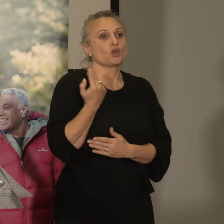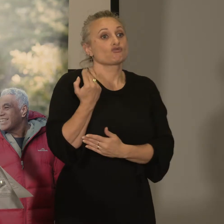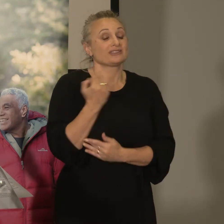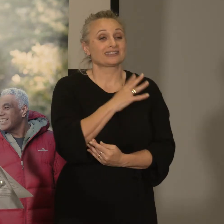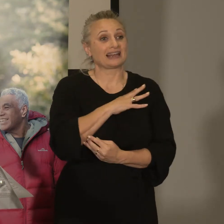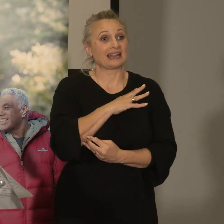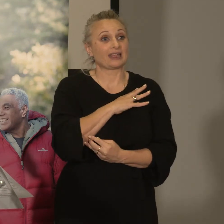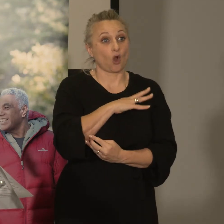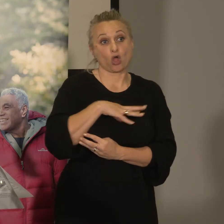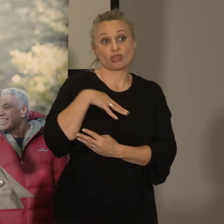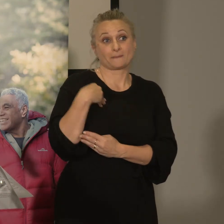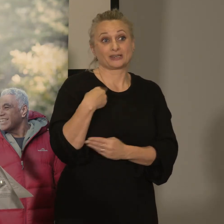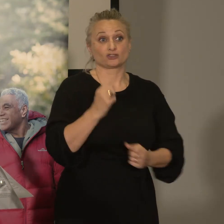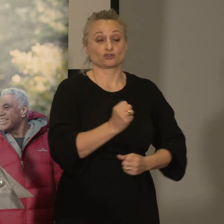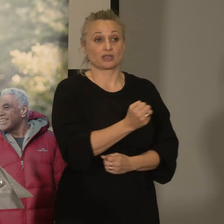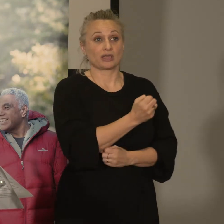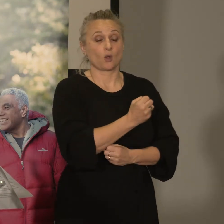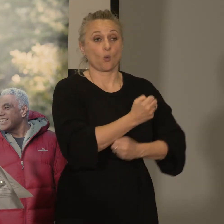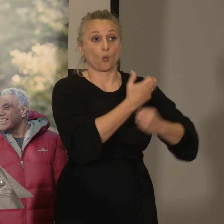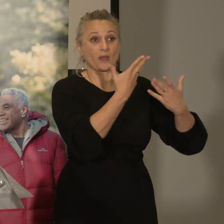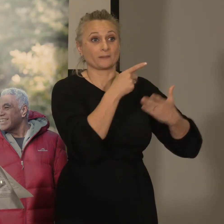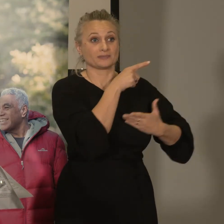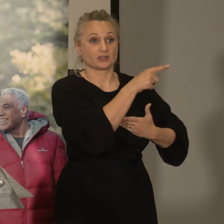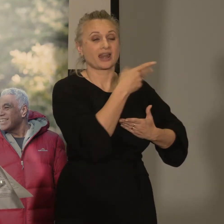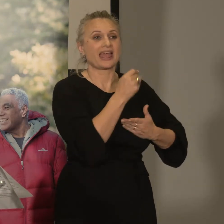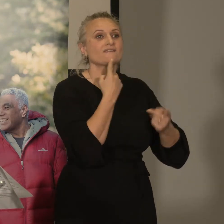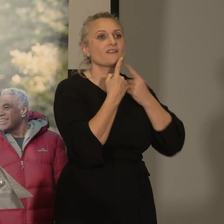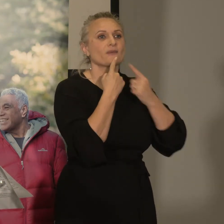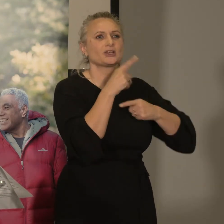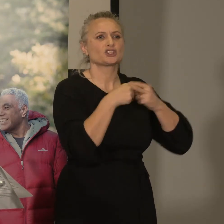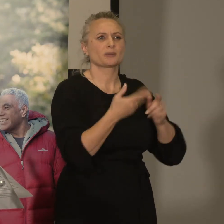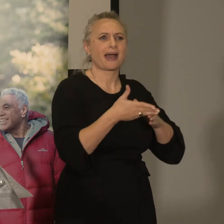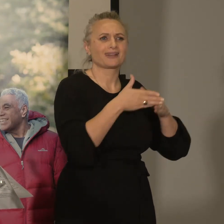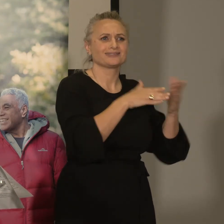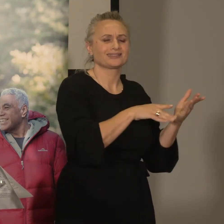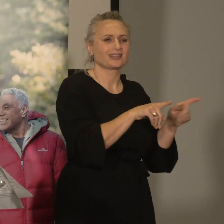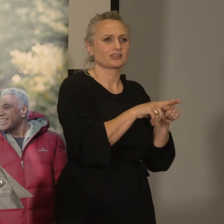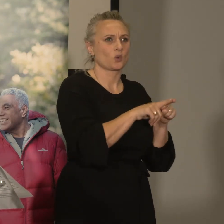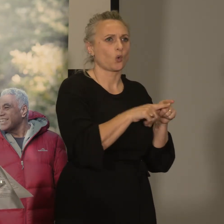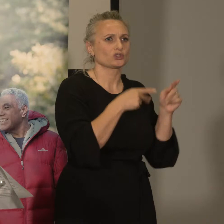So the work that we recently published on the Ministry website looked at all the recent information about deaths in hospital admissions